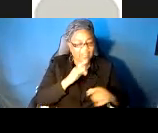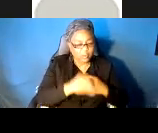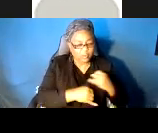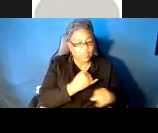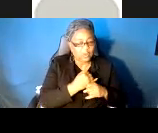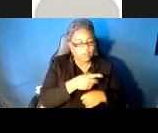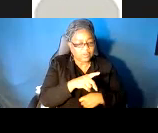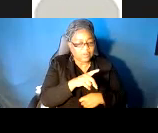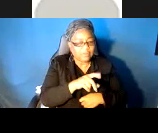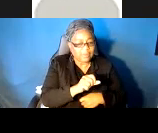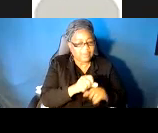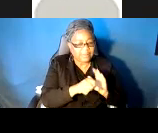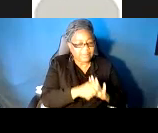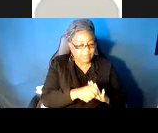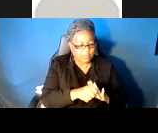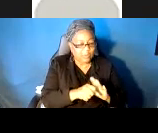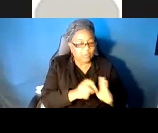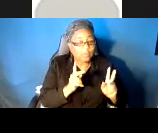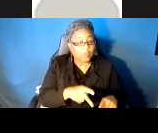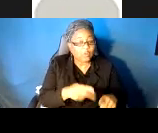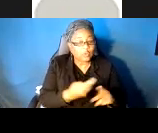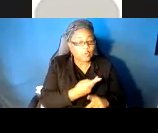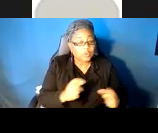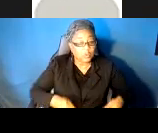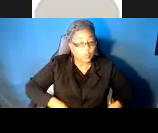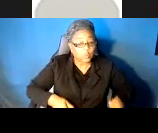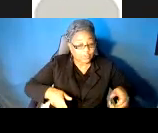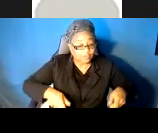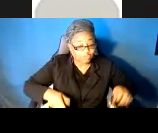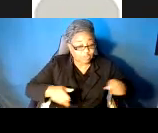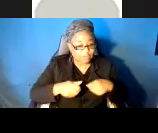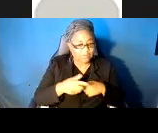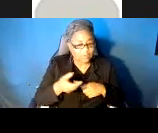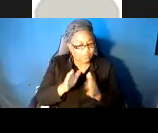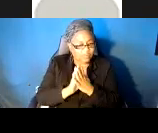a person using a wheelchair. We request that all applicants apply online